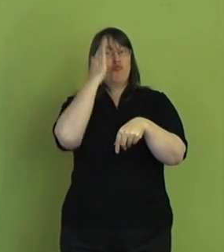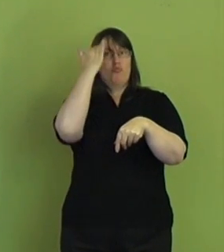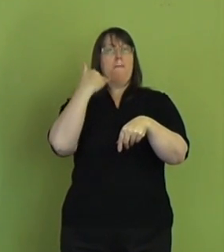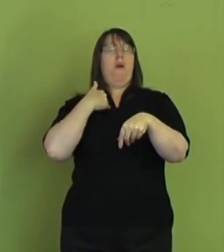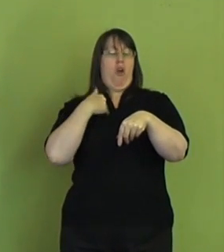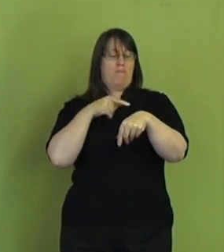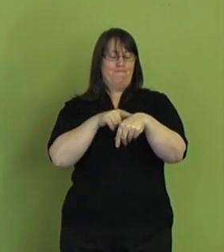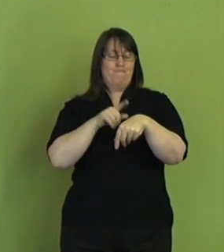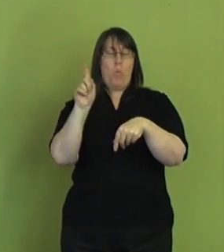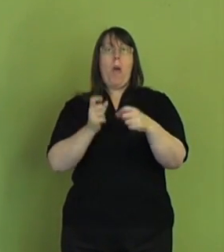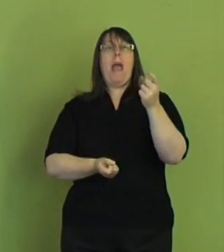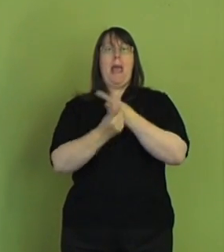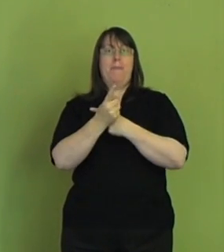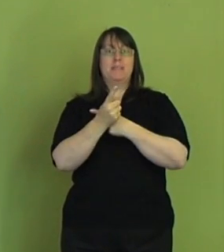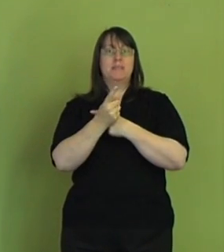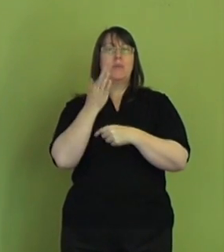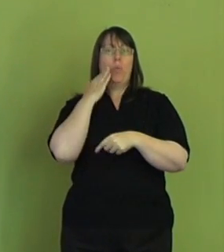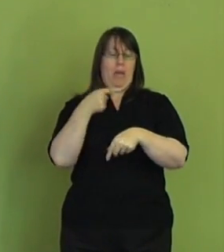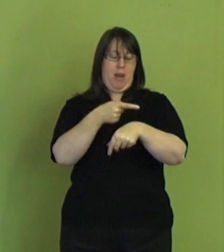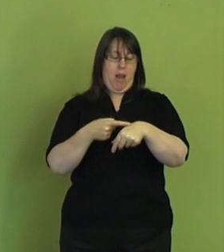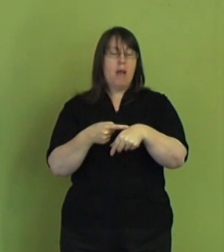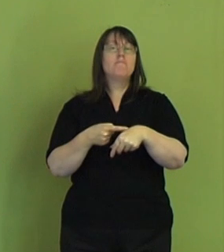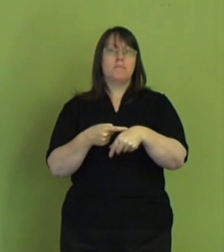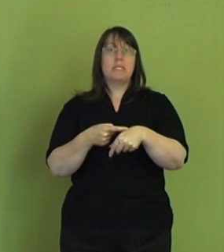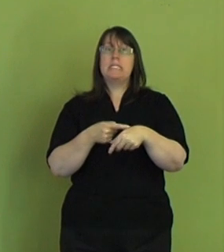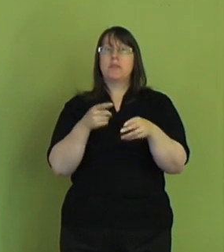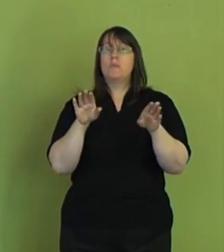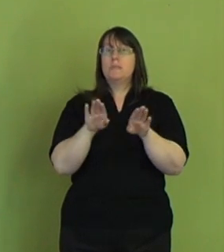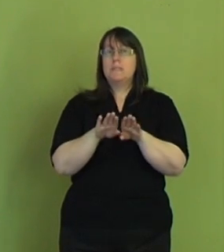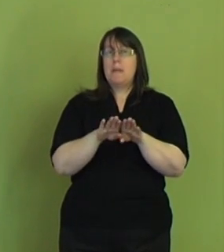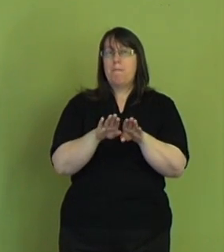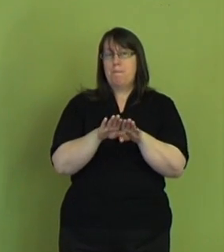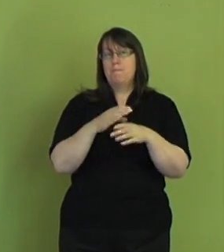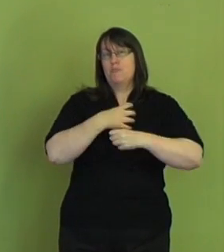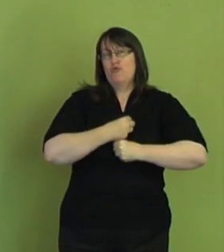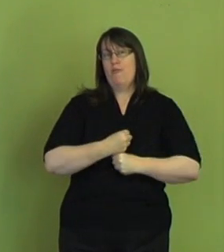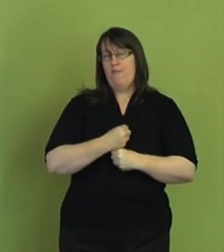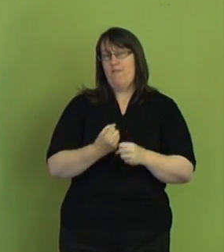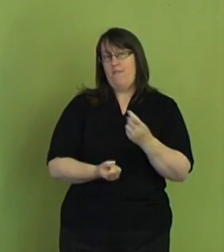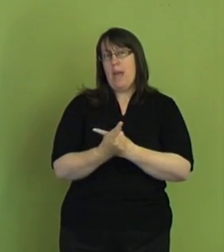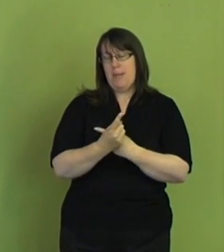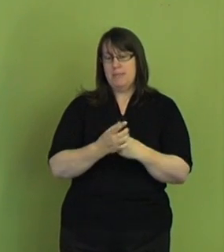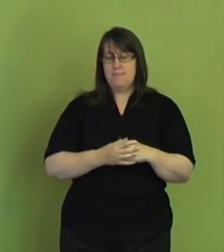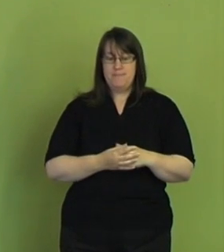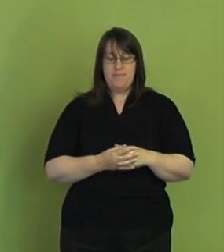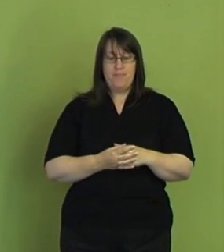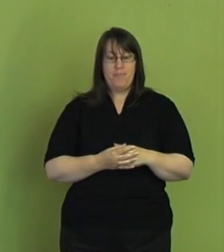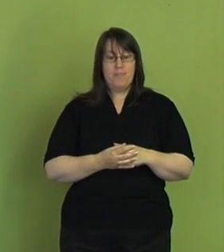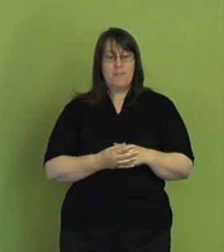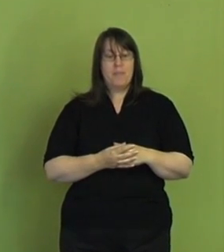when that cut was created. So in a situation of loss or grief,